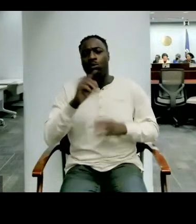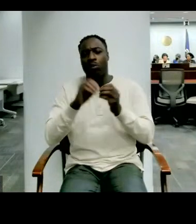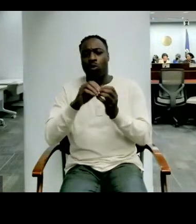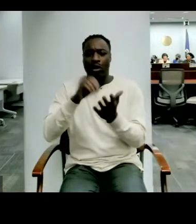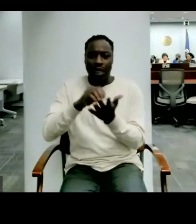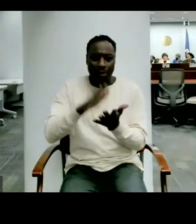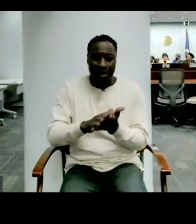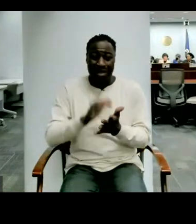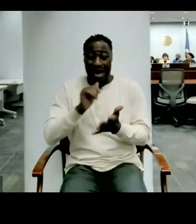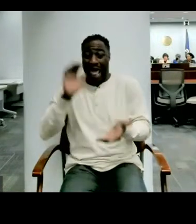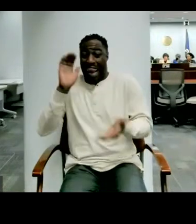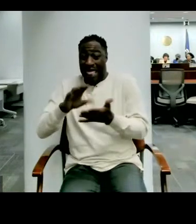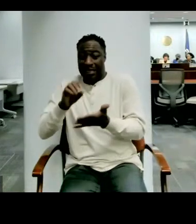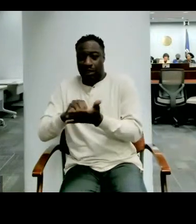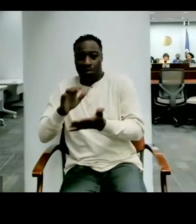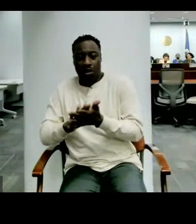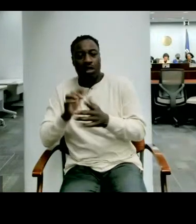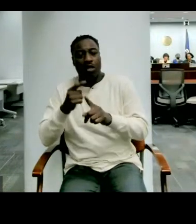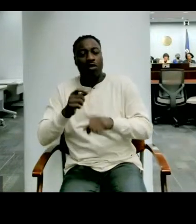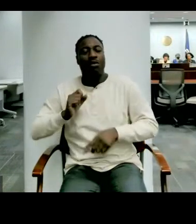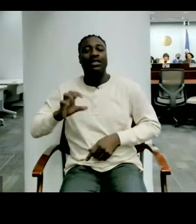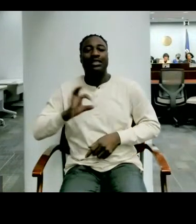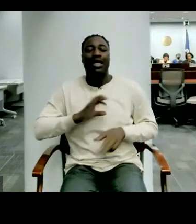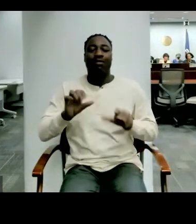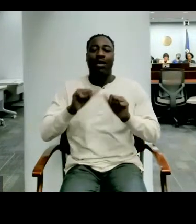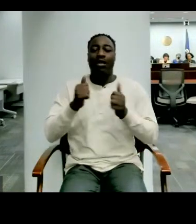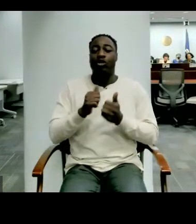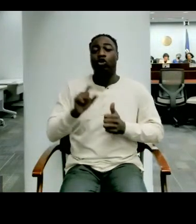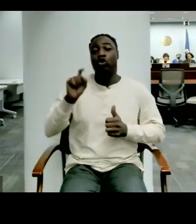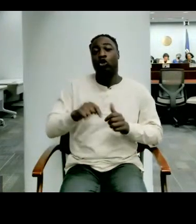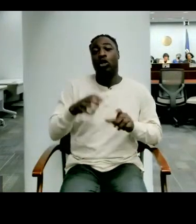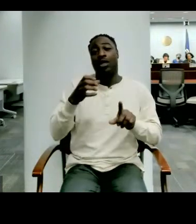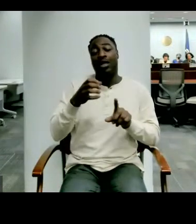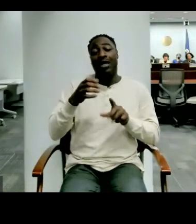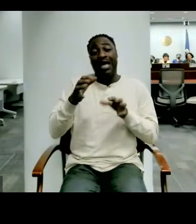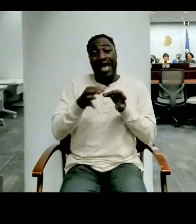not less, from staffing agencies and frankly it should expand to applicants for jobs,